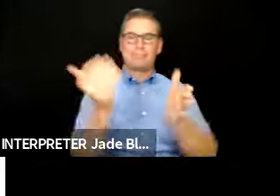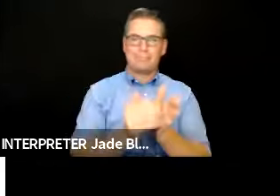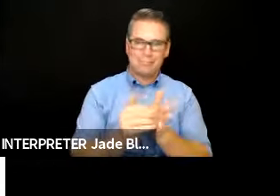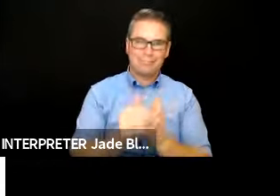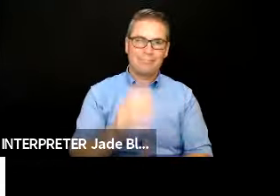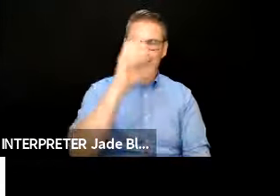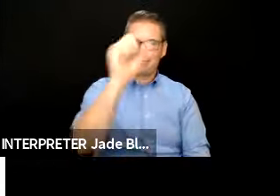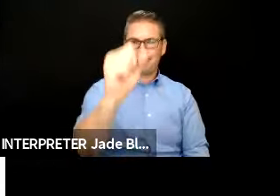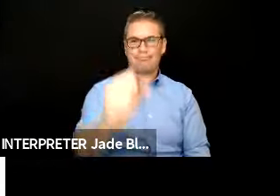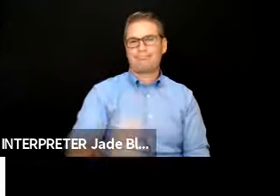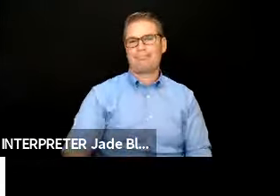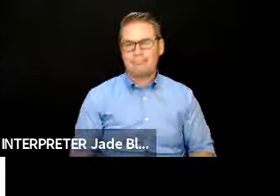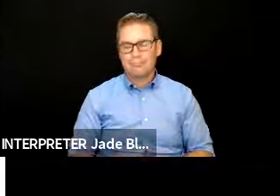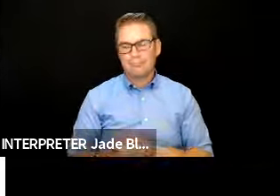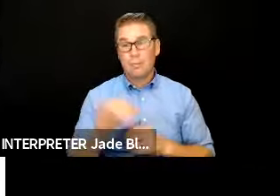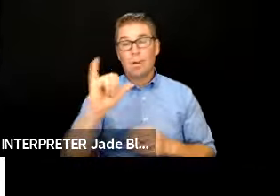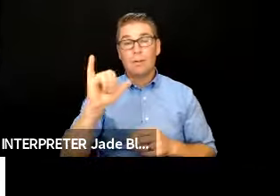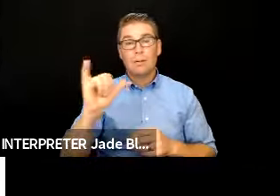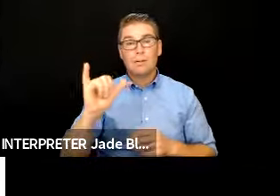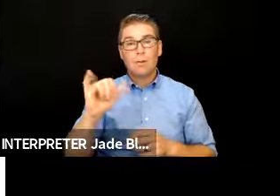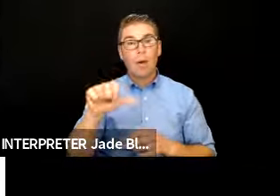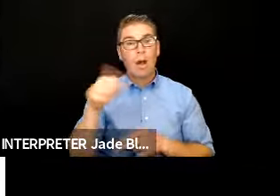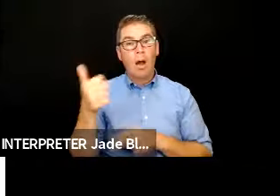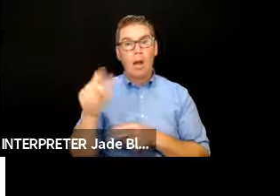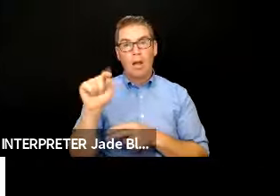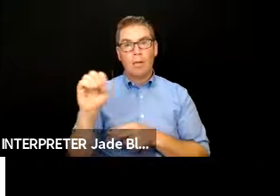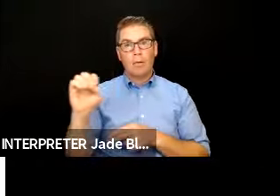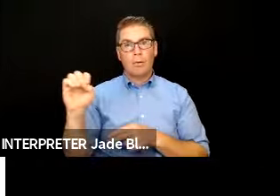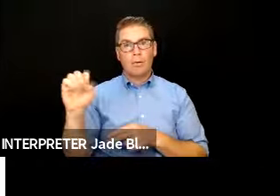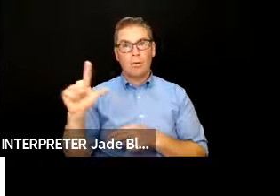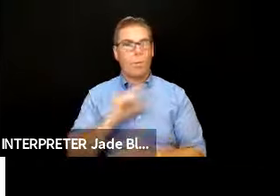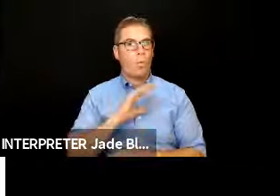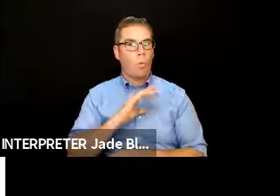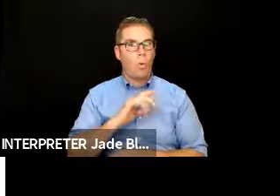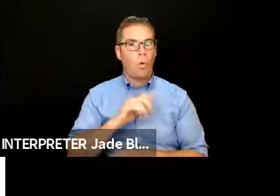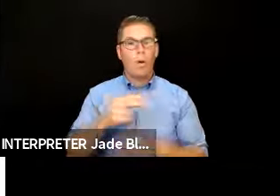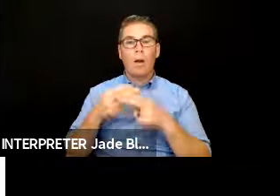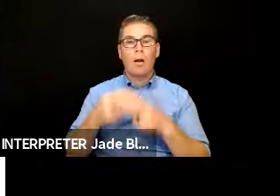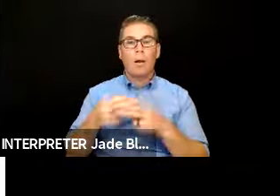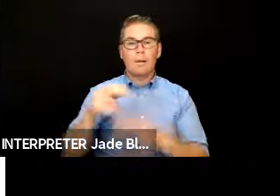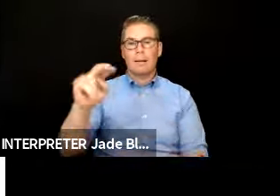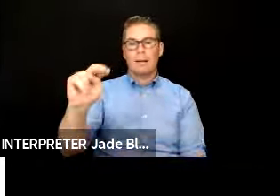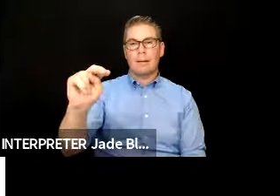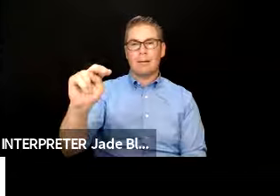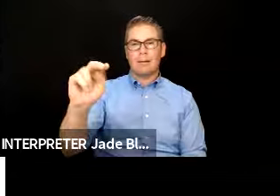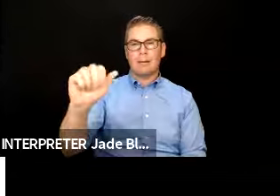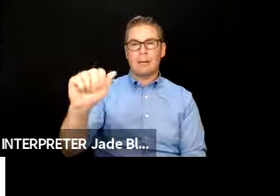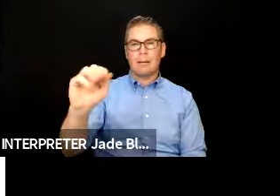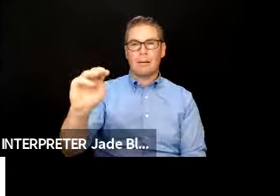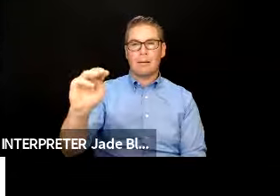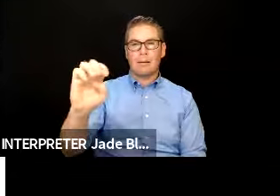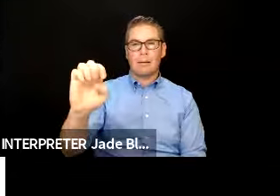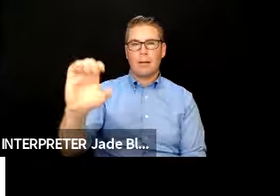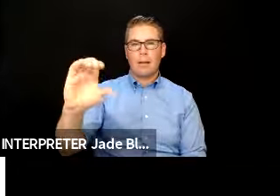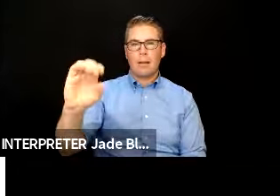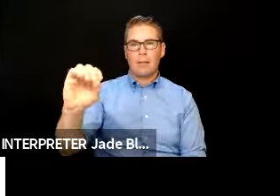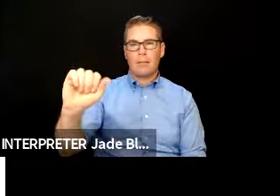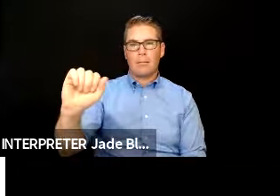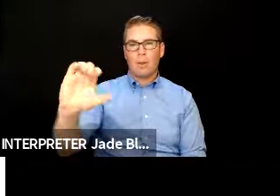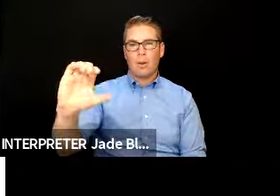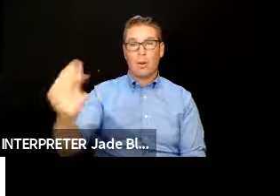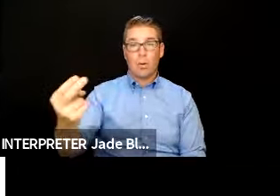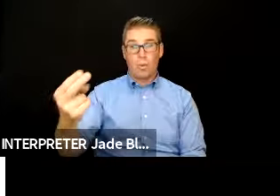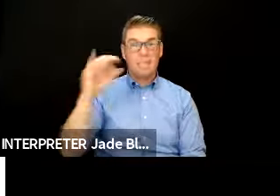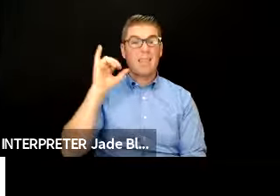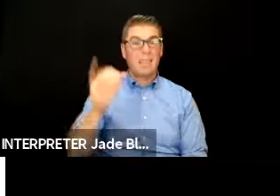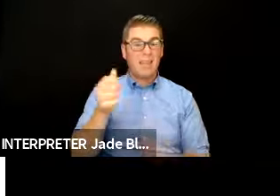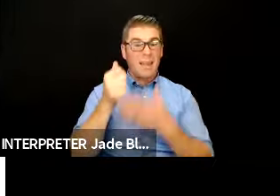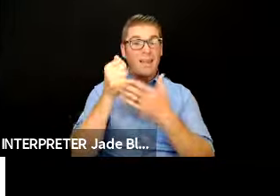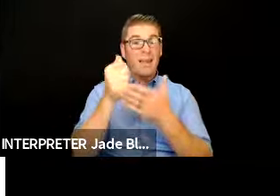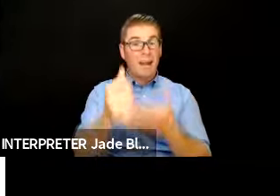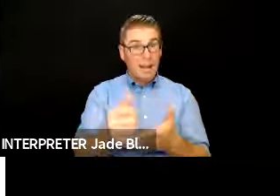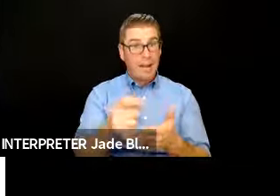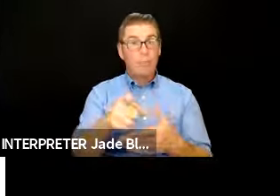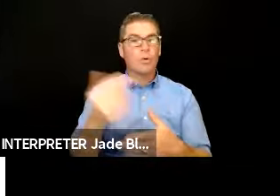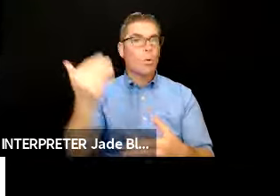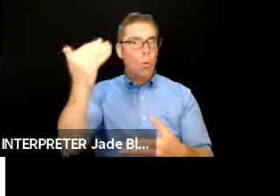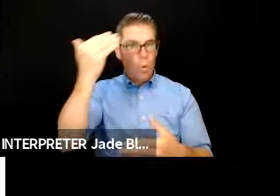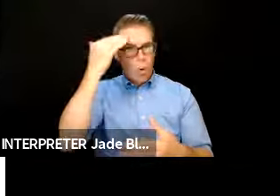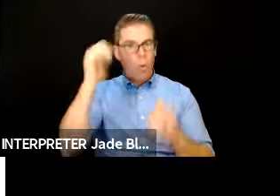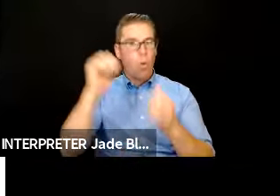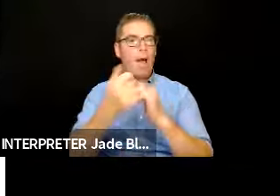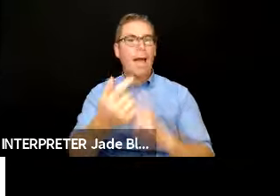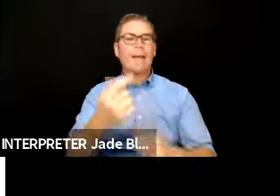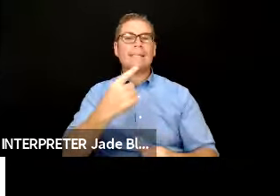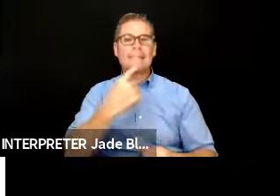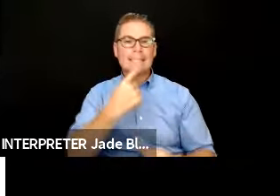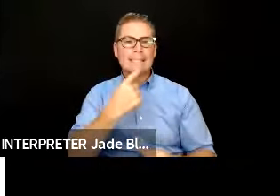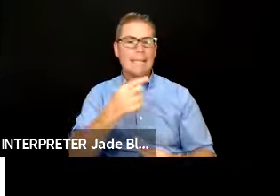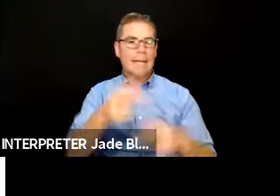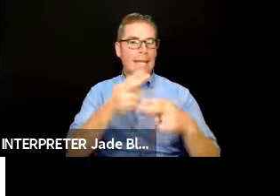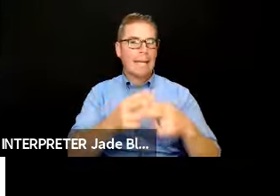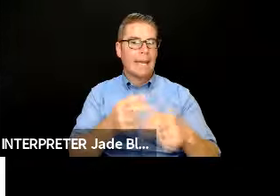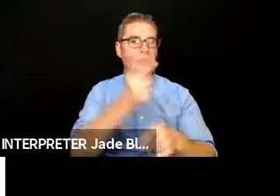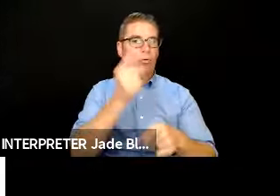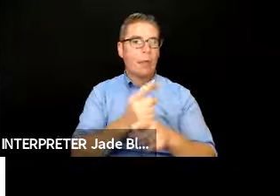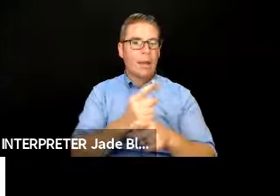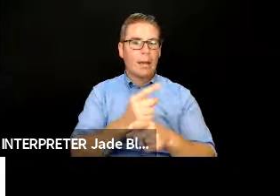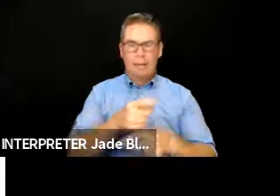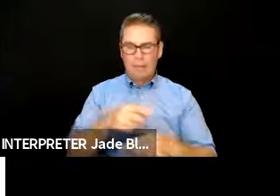But you can always call out peoples names so that it helps them to bring it back to you then.